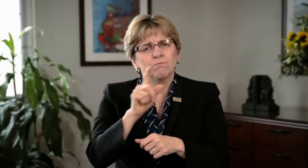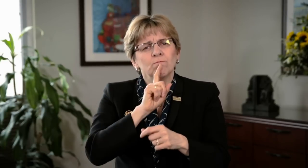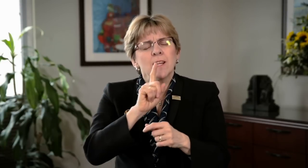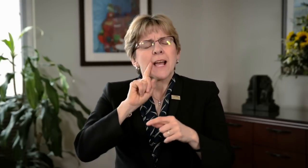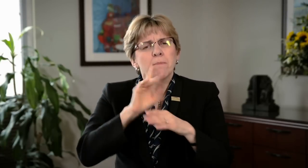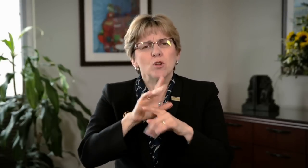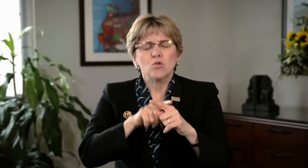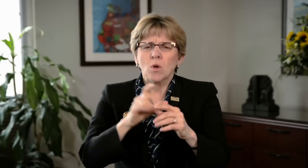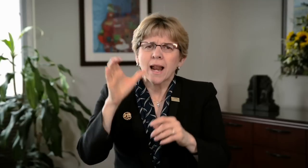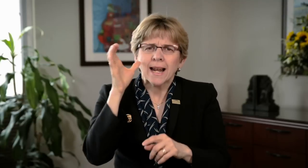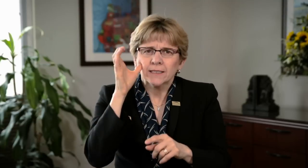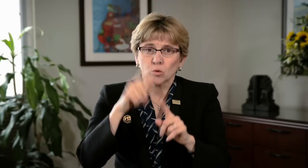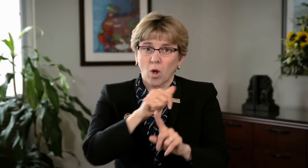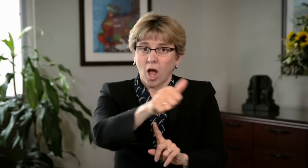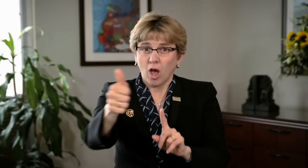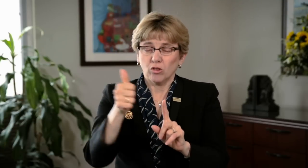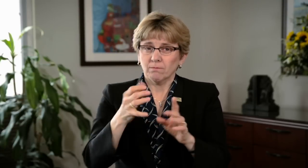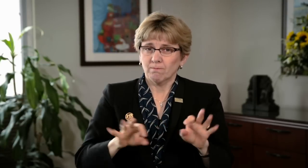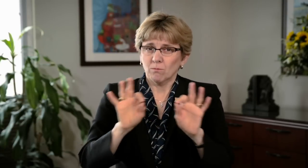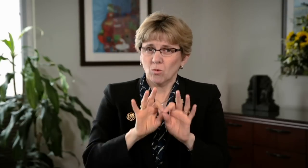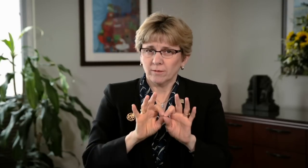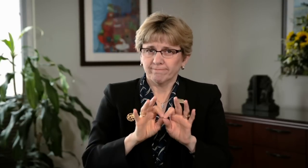a commitment to listening to others- that's important.